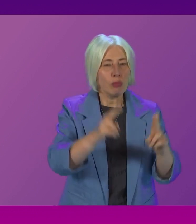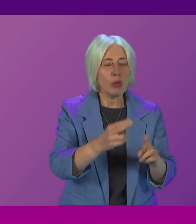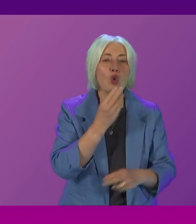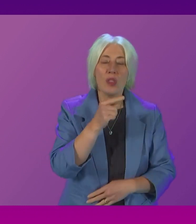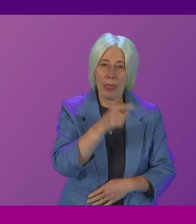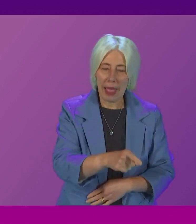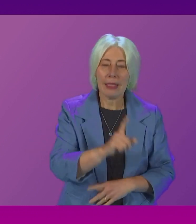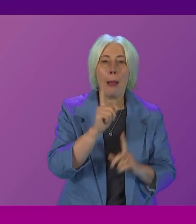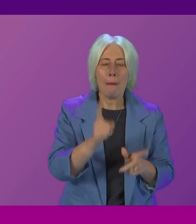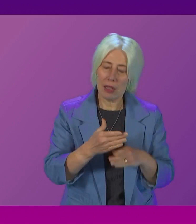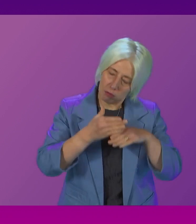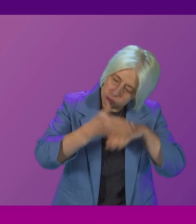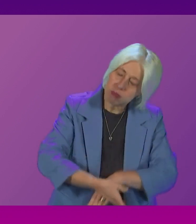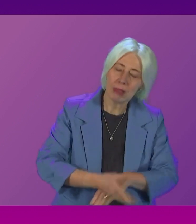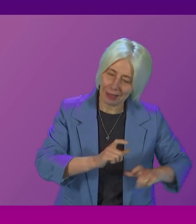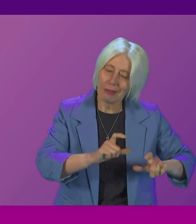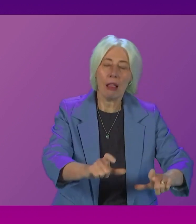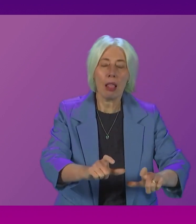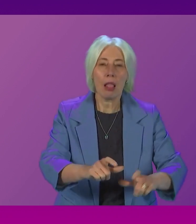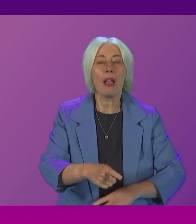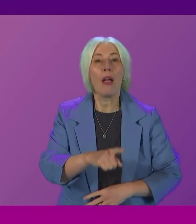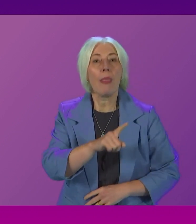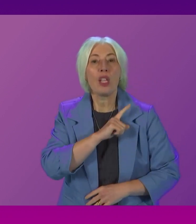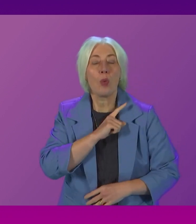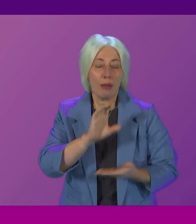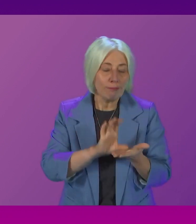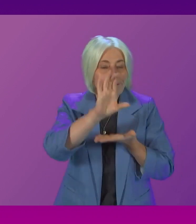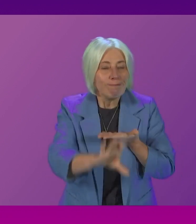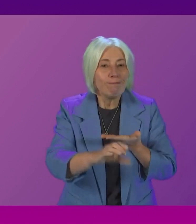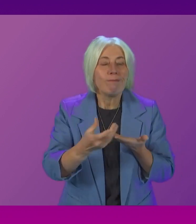However, there is much work to do here, which is why we are investing in more affordable housing,